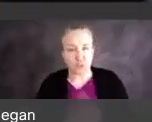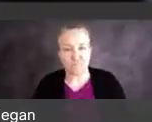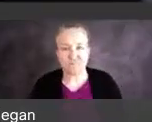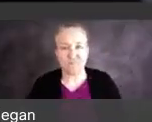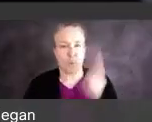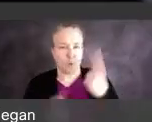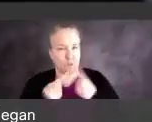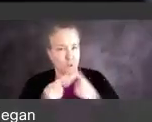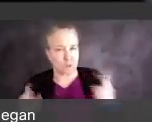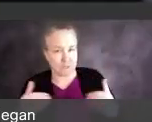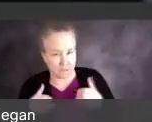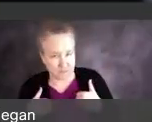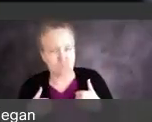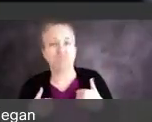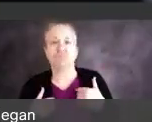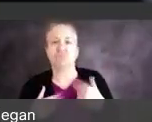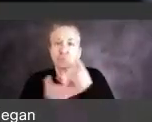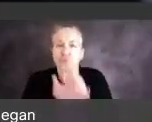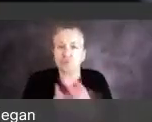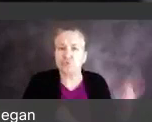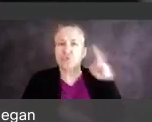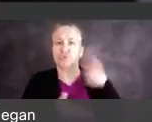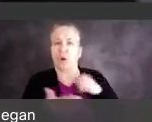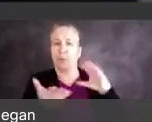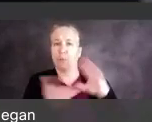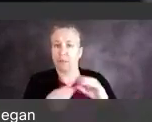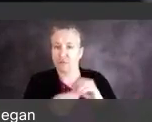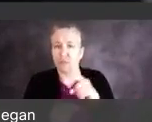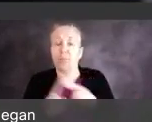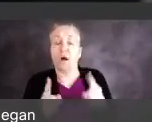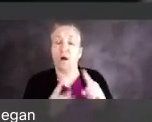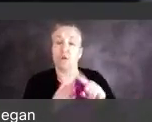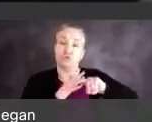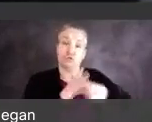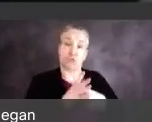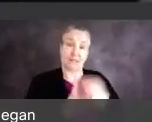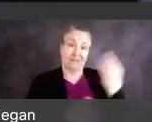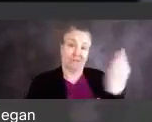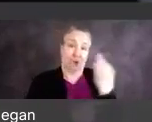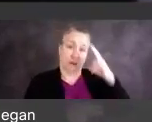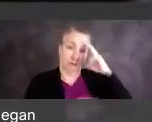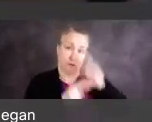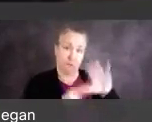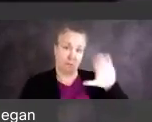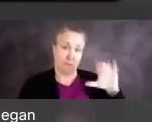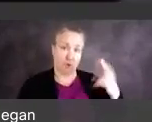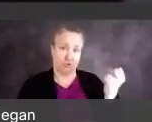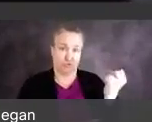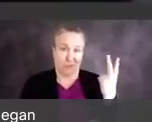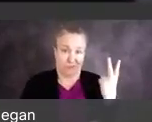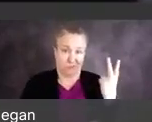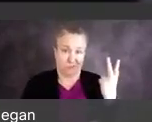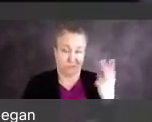today. I mentioned it two weeks ago but starting on Friday, March 12th, the hospitality industry